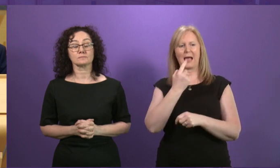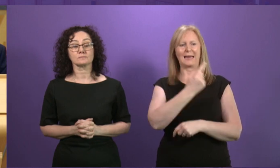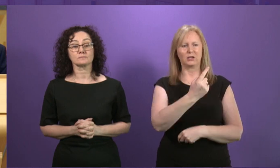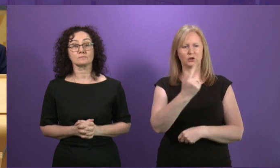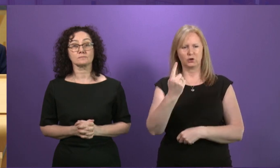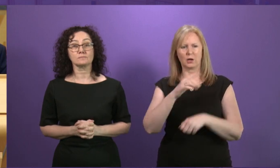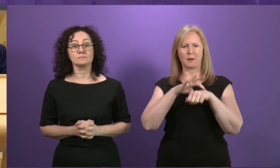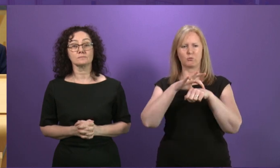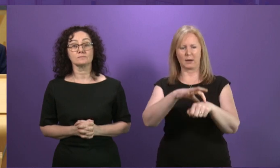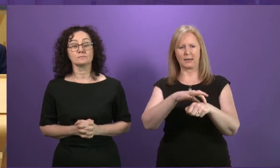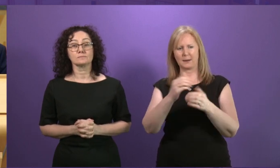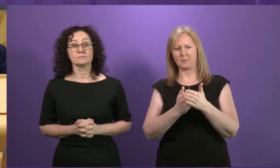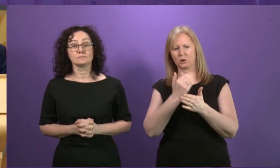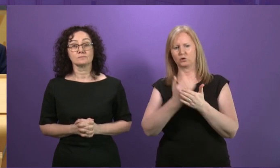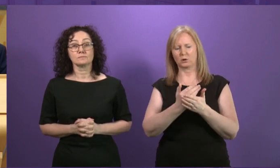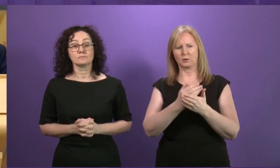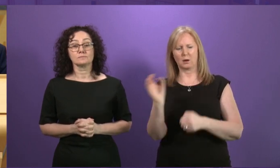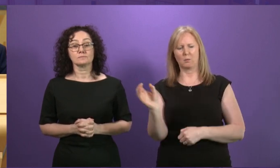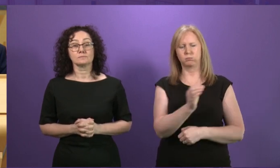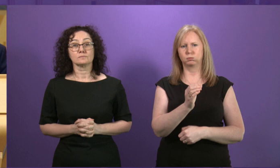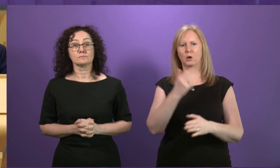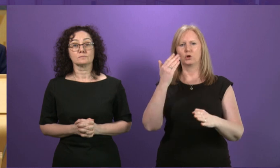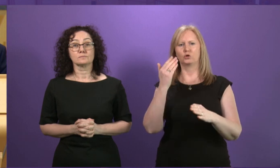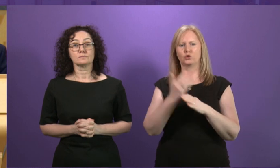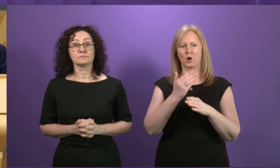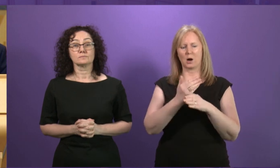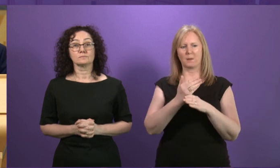to make sure that they secure another place to complete their apprenticeship?